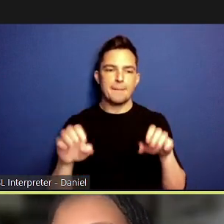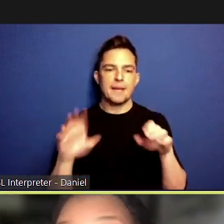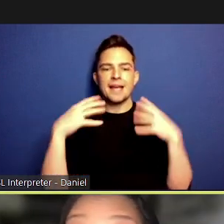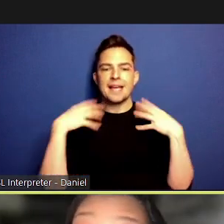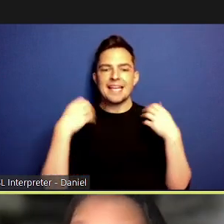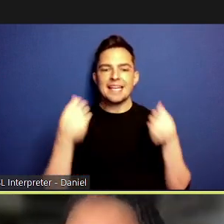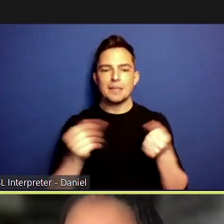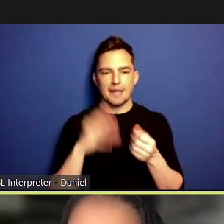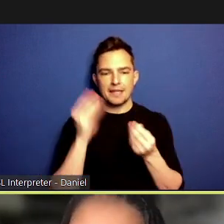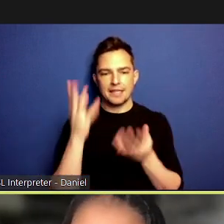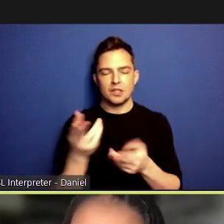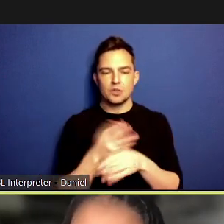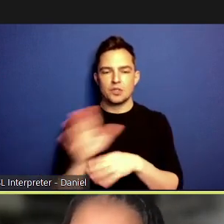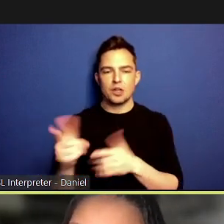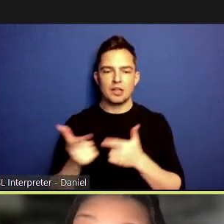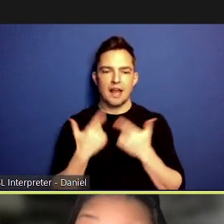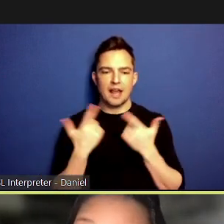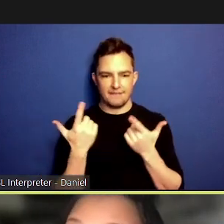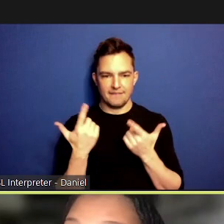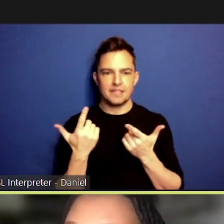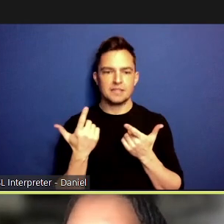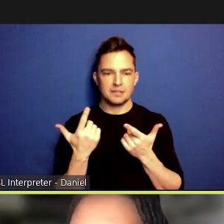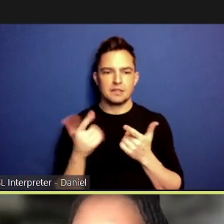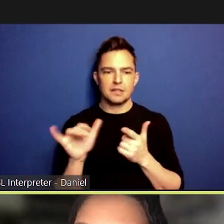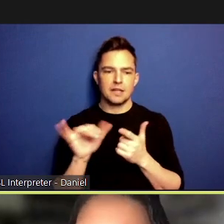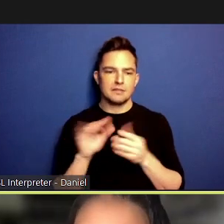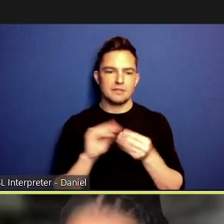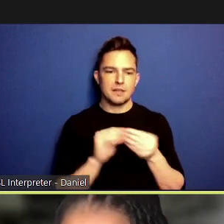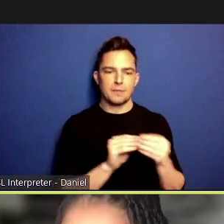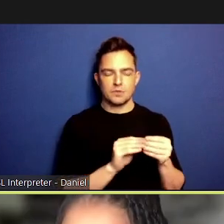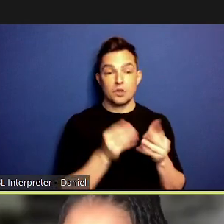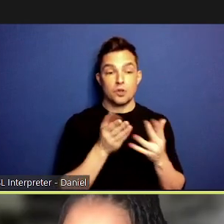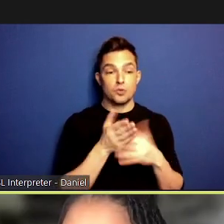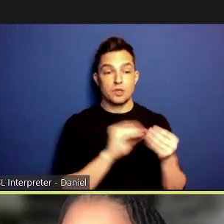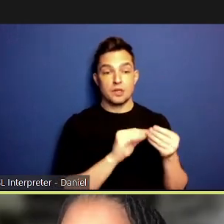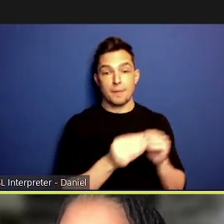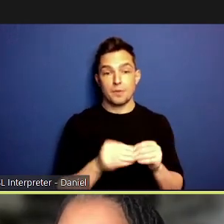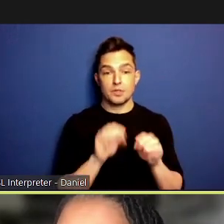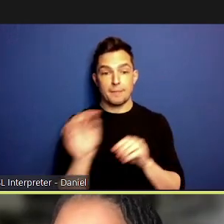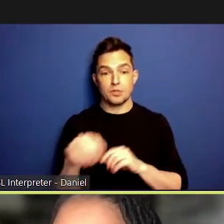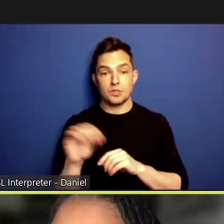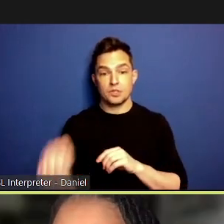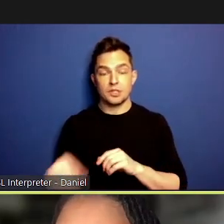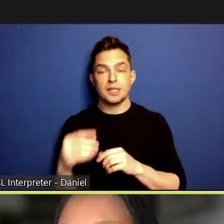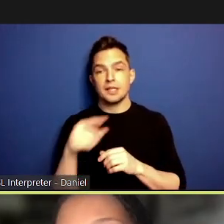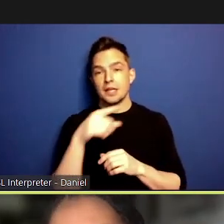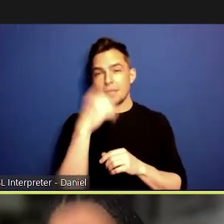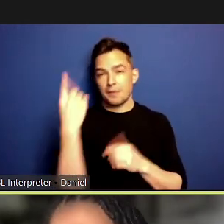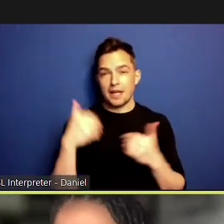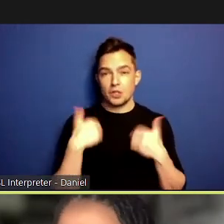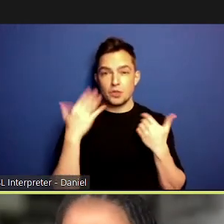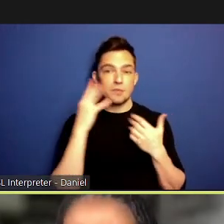to mere numbers. Through these numbers and percentages, black youth experiences are captured,